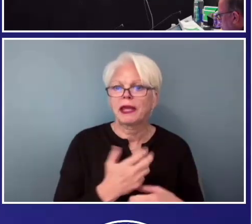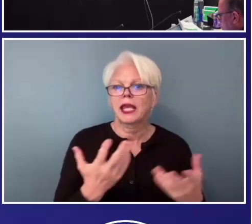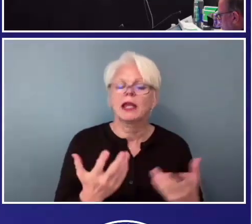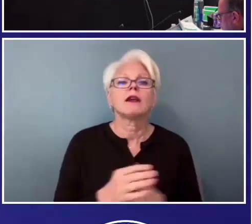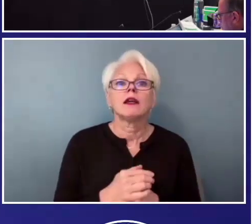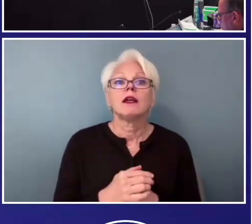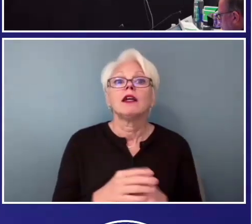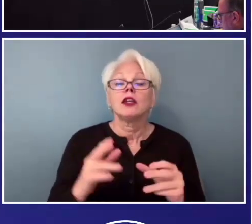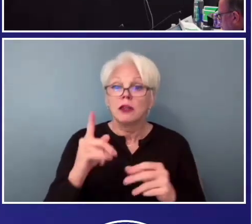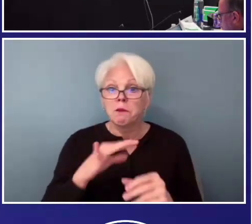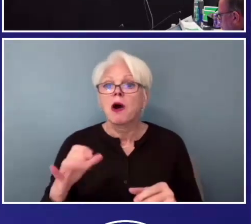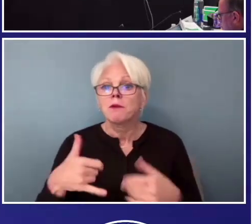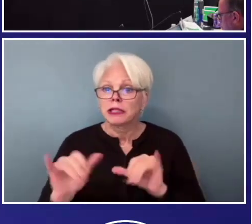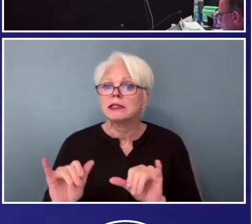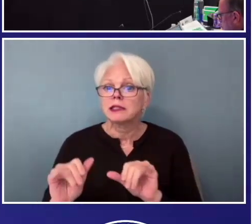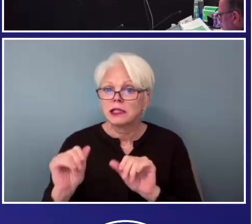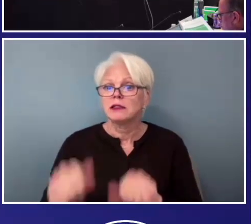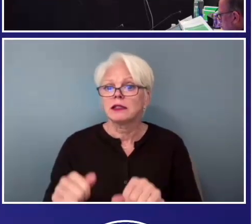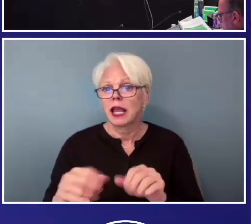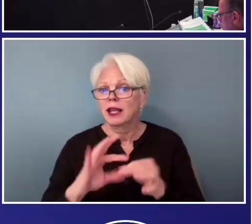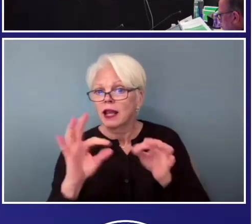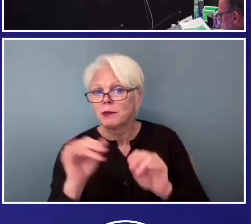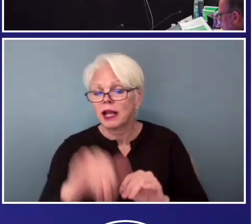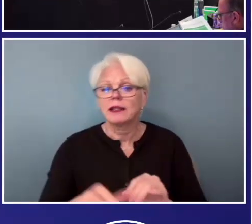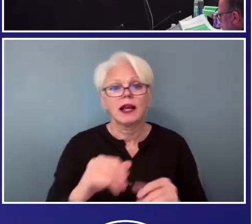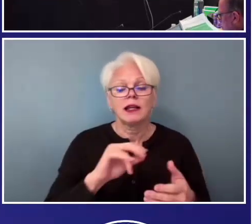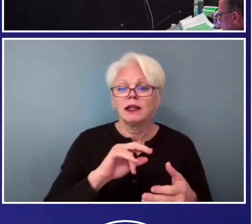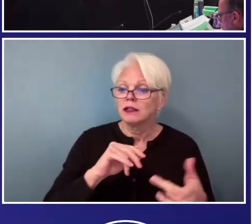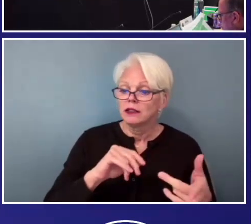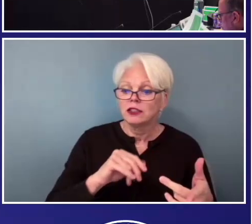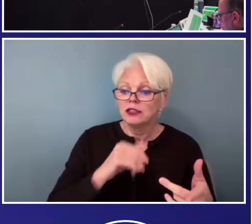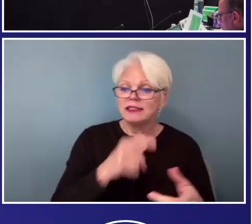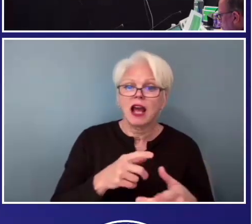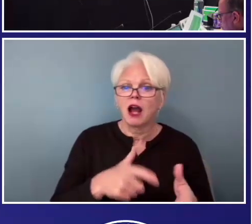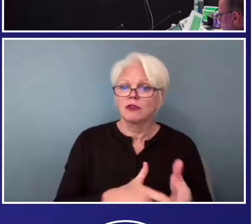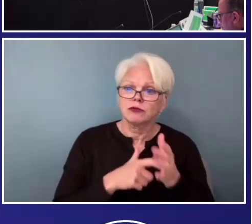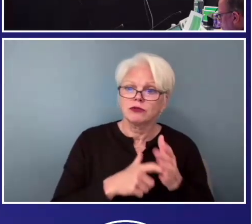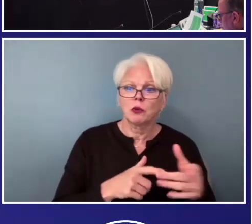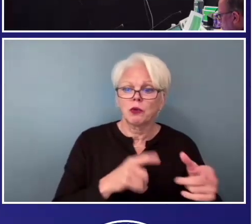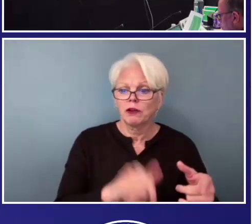It doesn't bind your stakeholders to comment on whether they love a proposal or think that it should change. It still